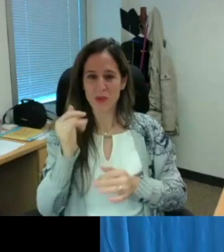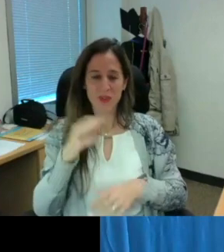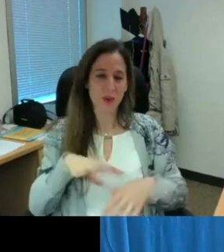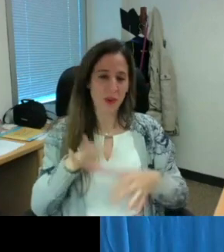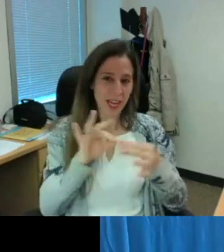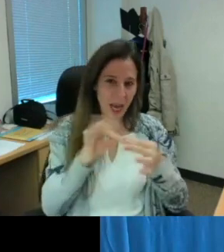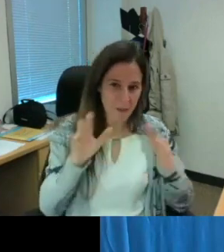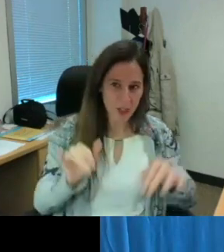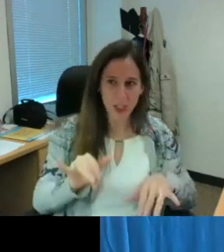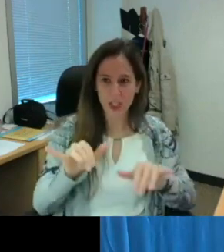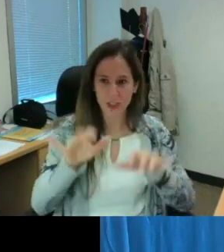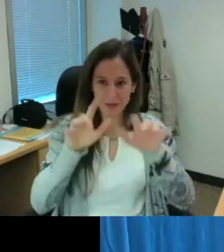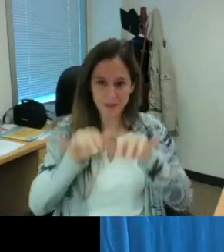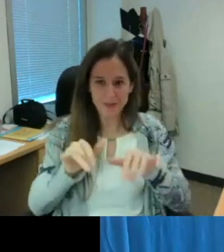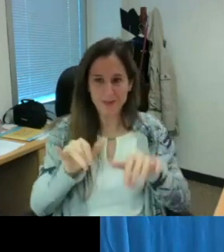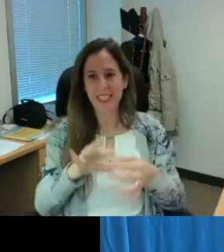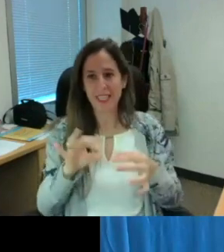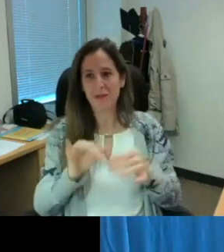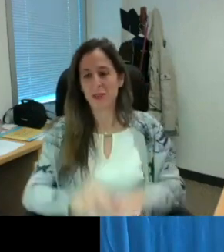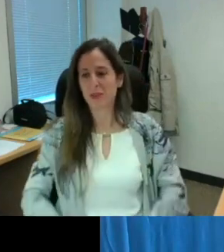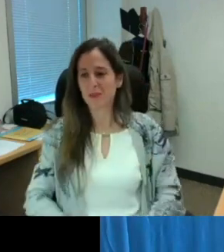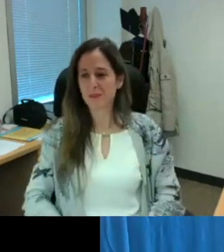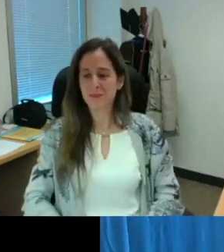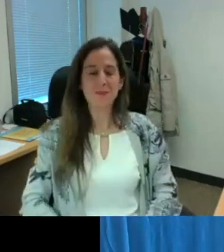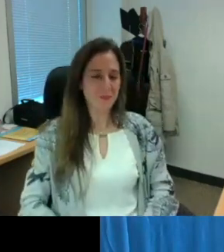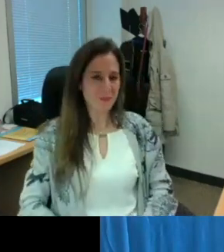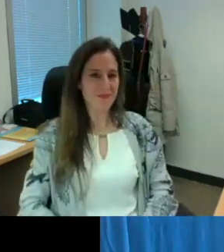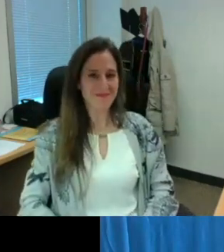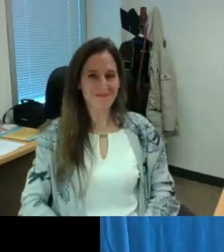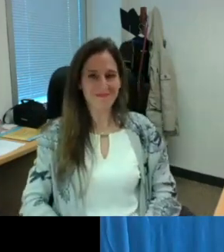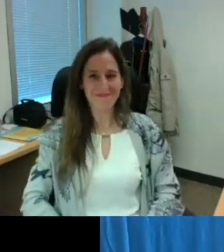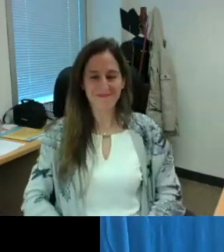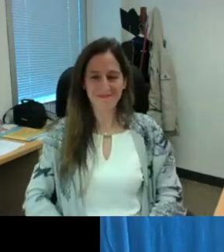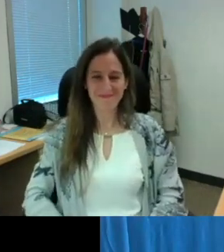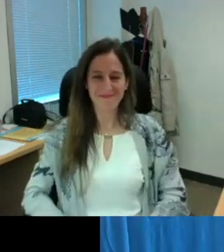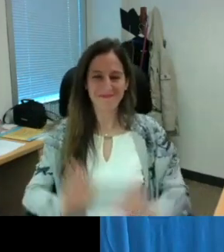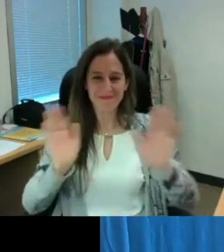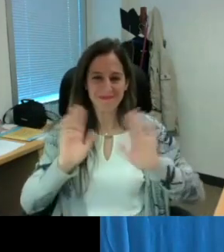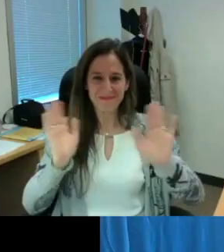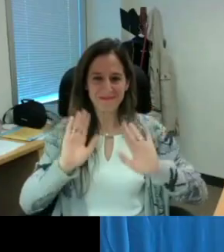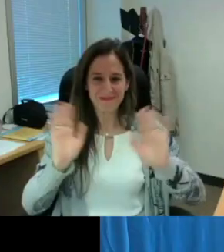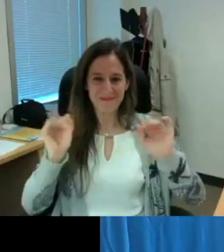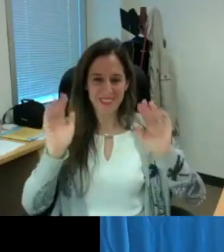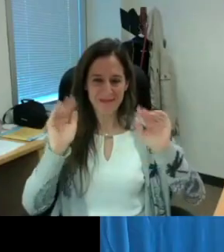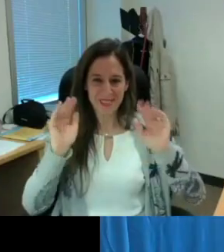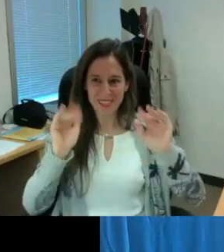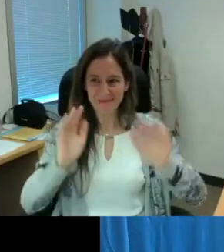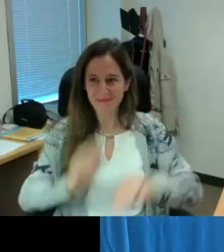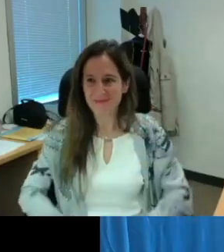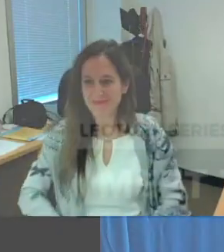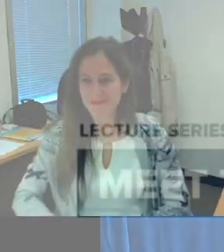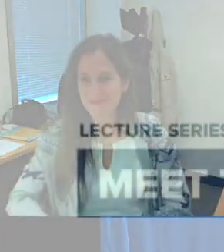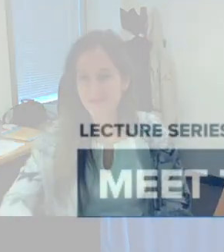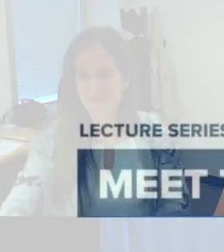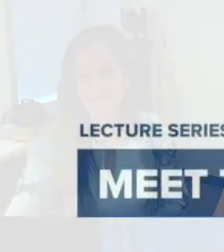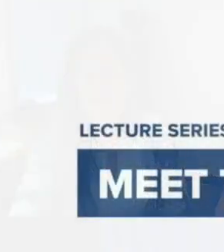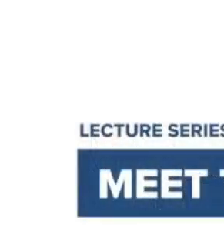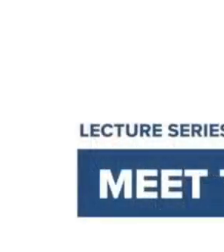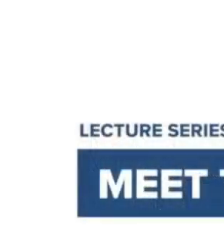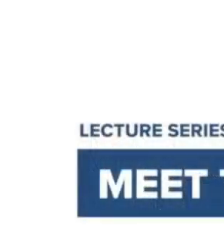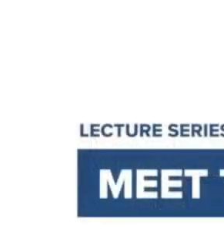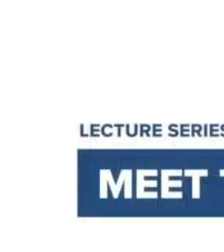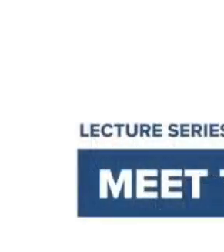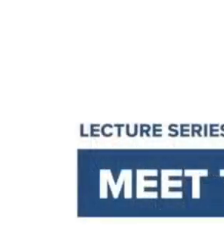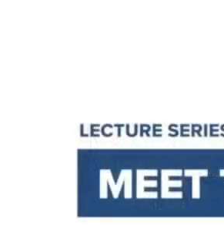all right and thank you to our interpreters and our captioner as well yes thank you bye everyone